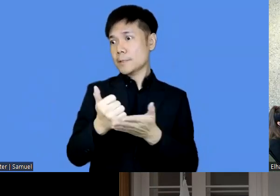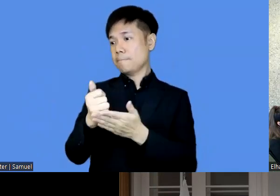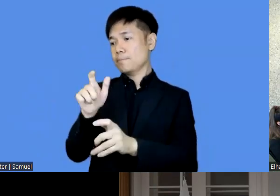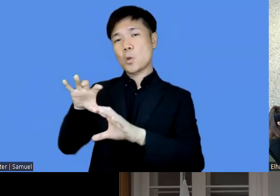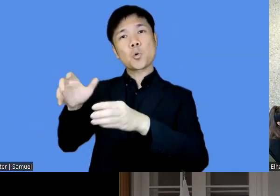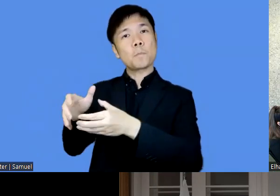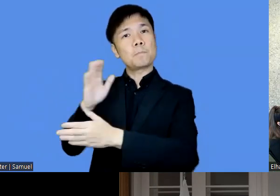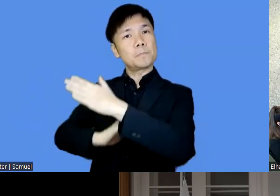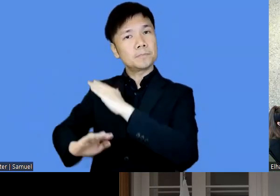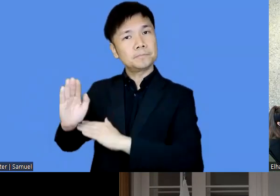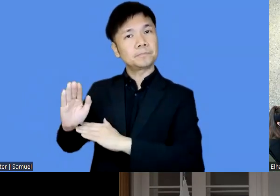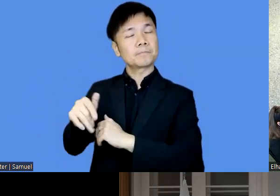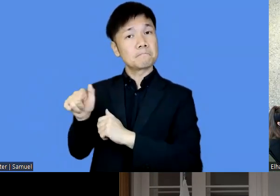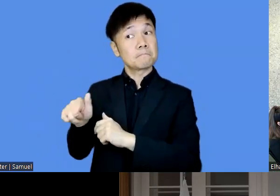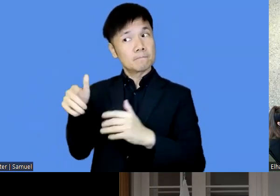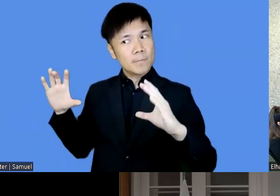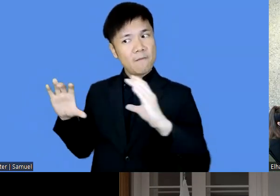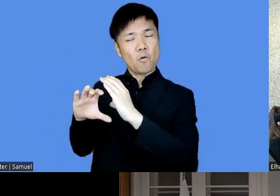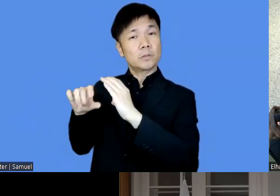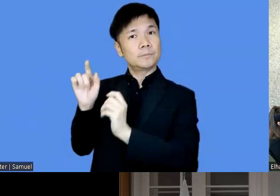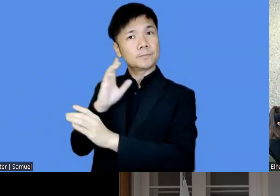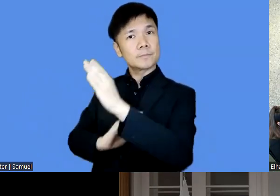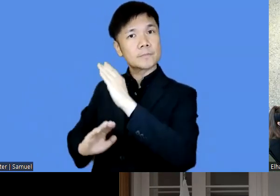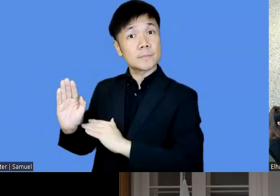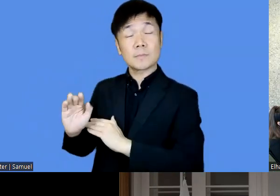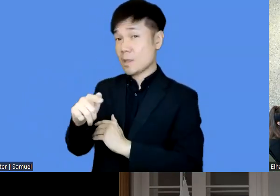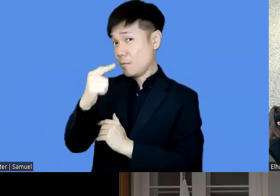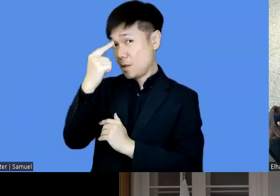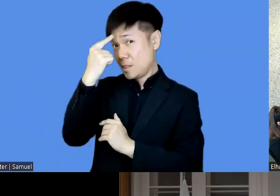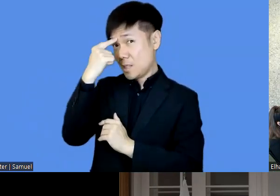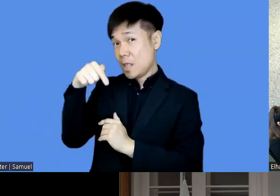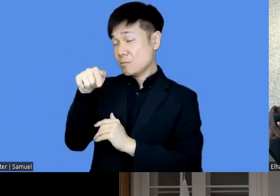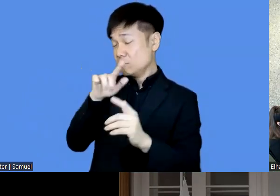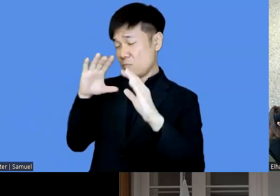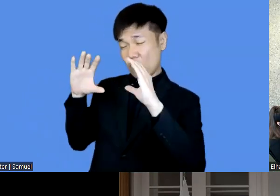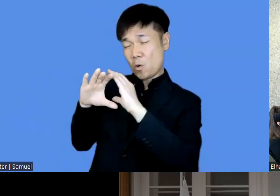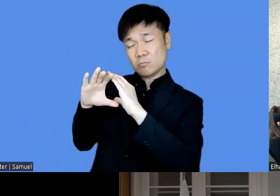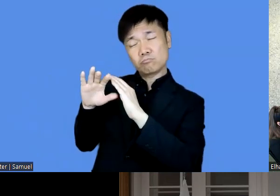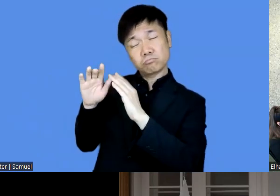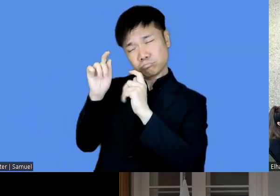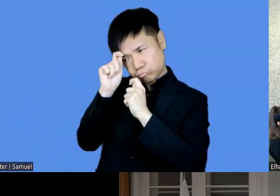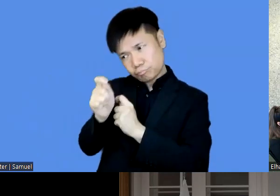Substantively because of the social and human rights model on disability that assists in